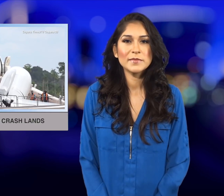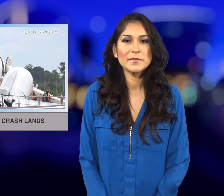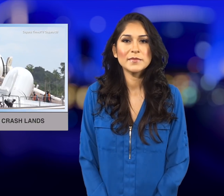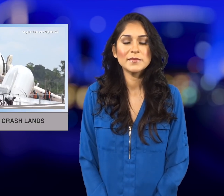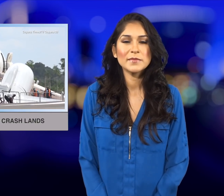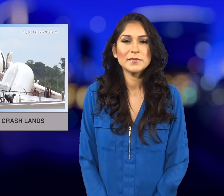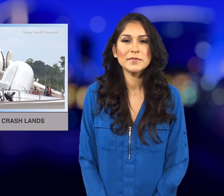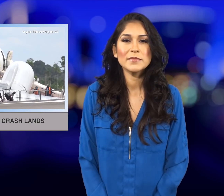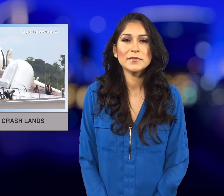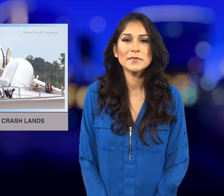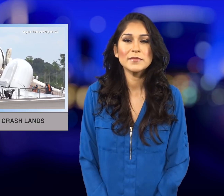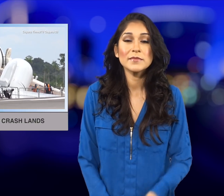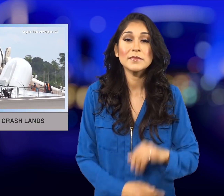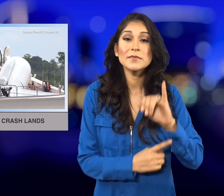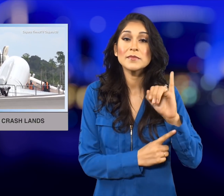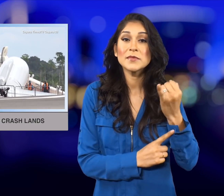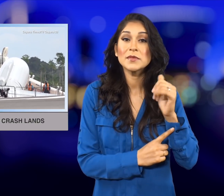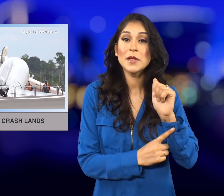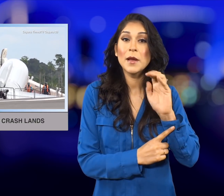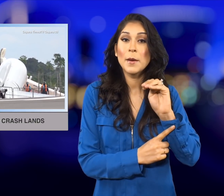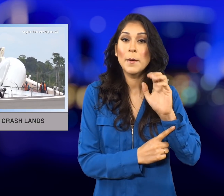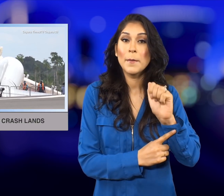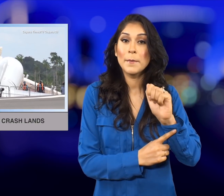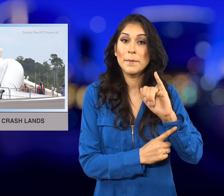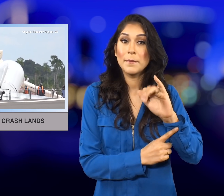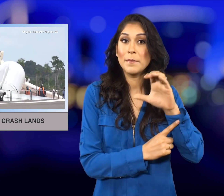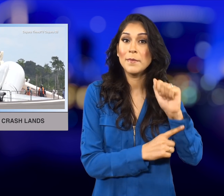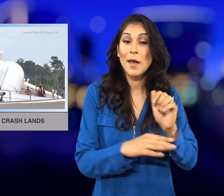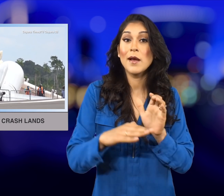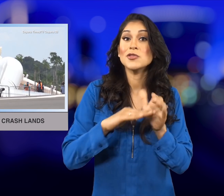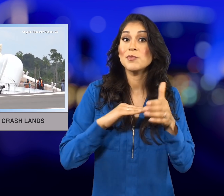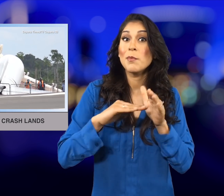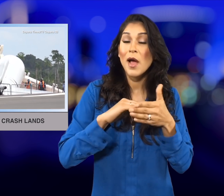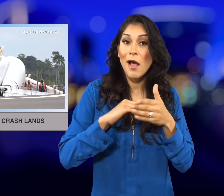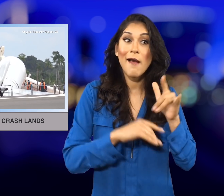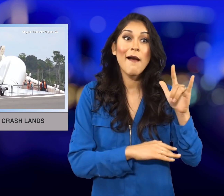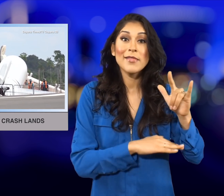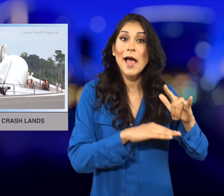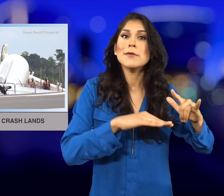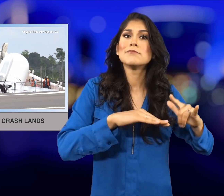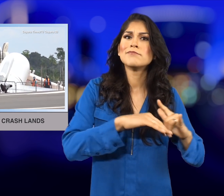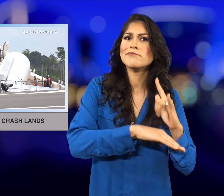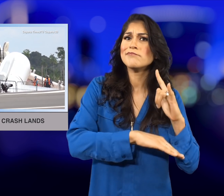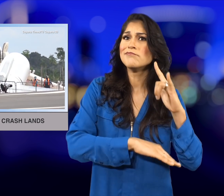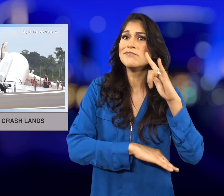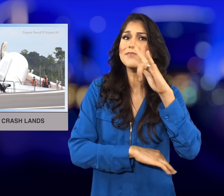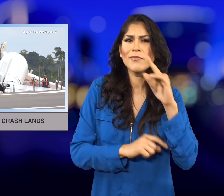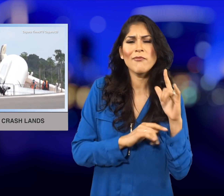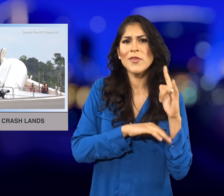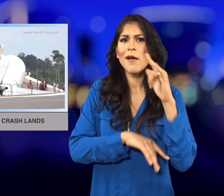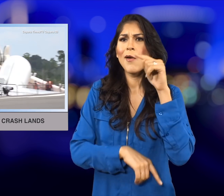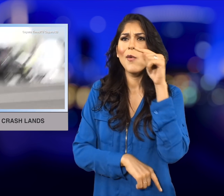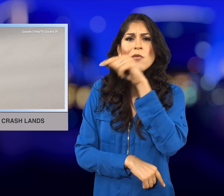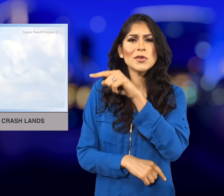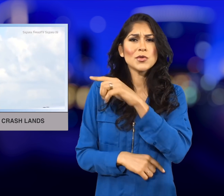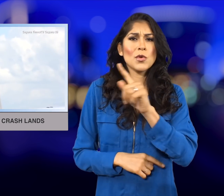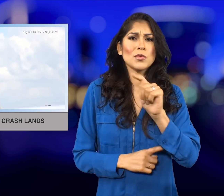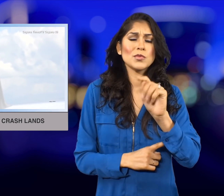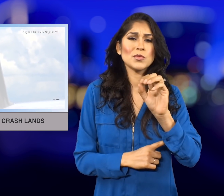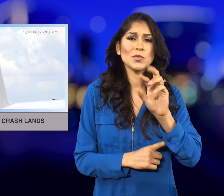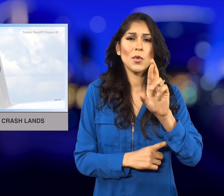A Fly Jamaica passenger airliner en route to Toronto, Canada crash landed in